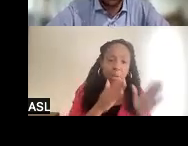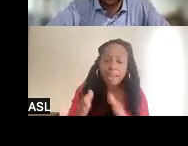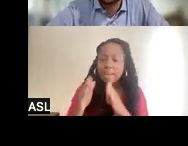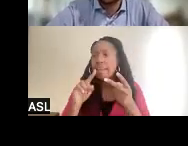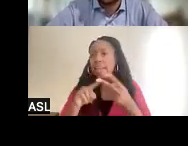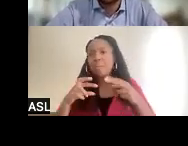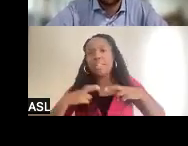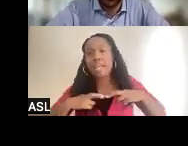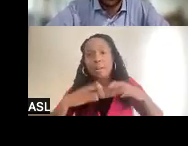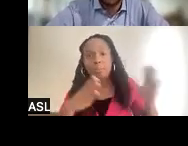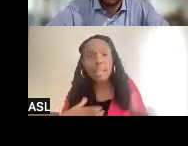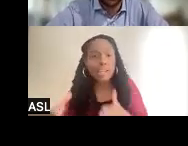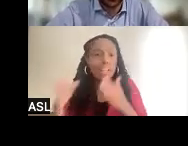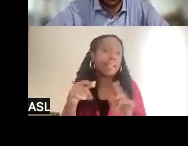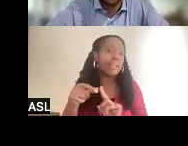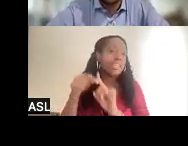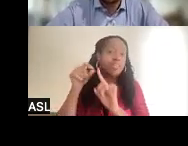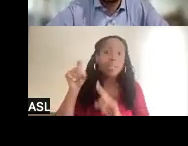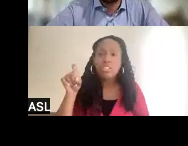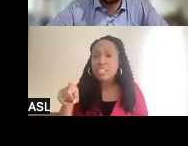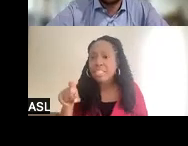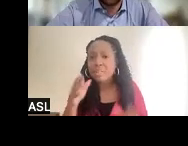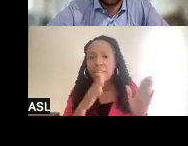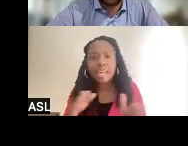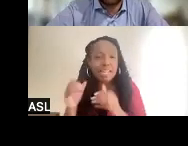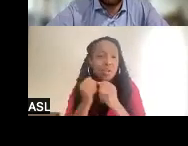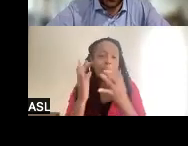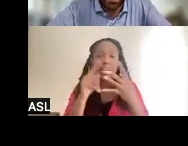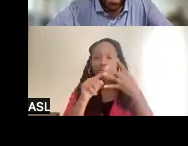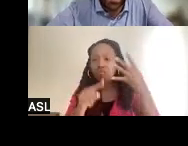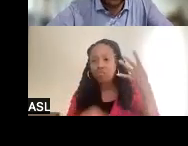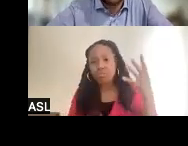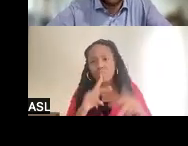needs planning there's so many things that go into it but this but the big thing is do we have